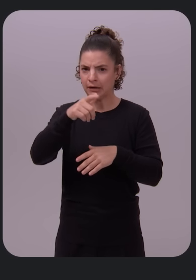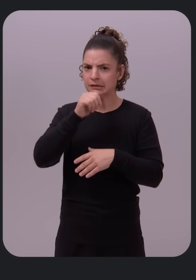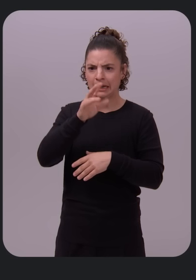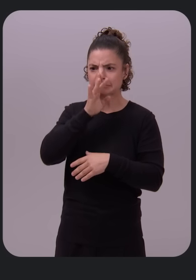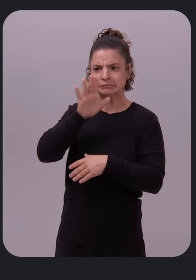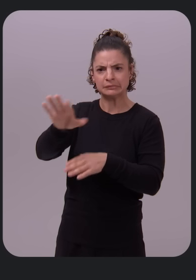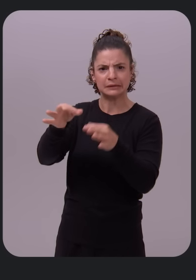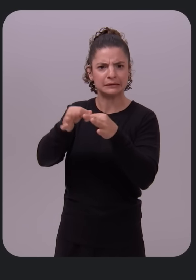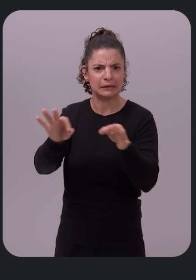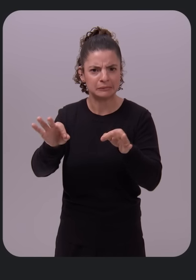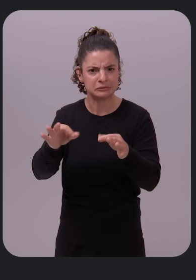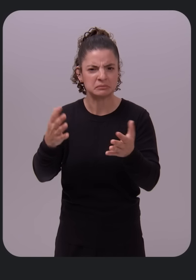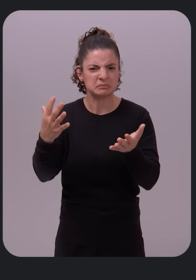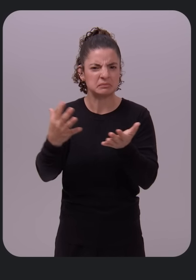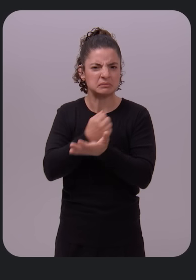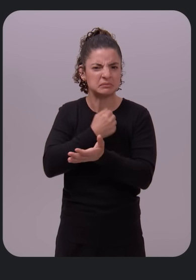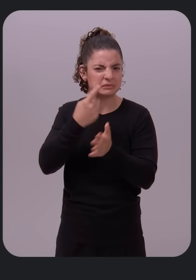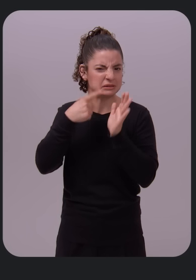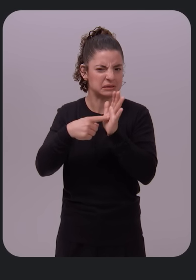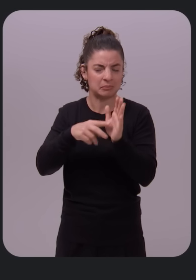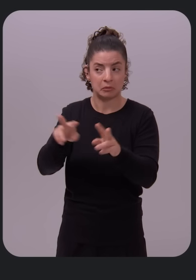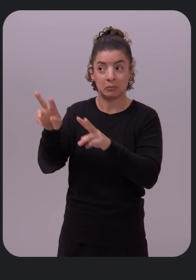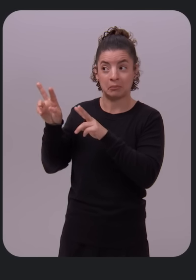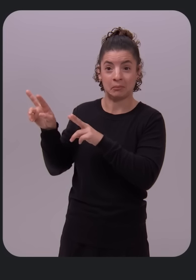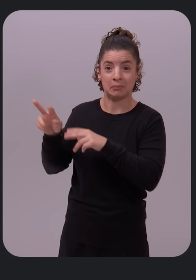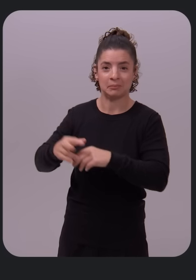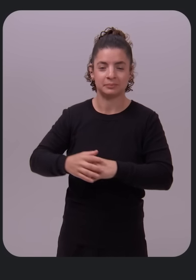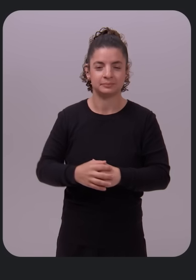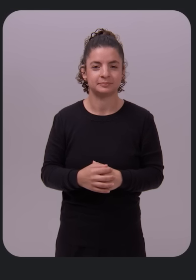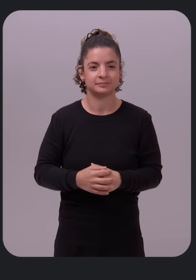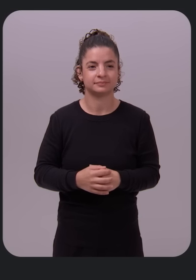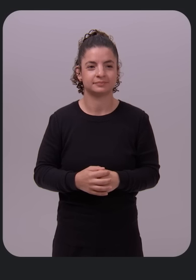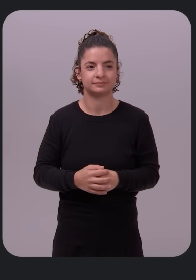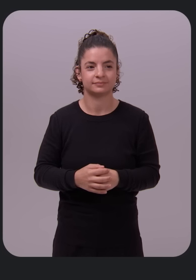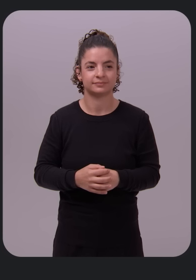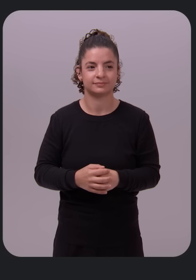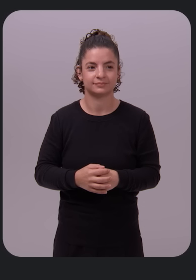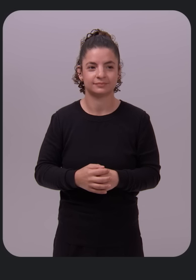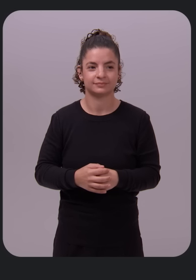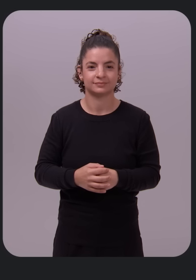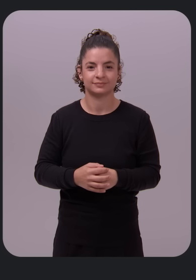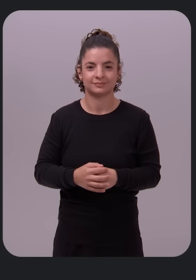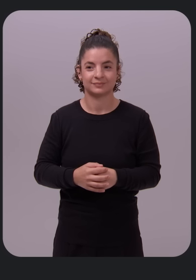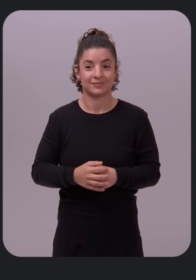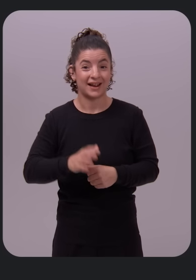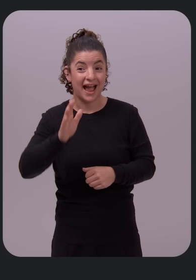and you don't speak the language. Let's take a look. [VIDEO PLAYBACK] Hi, Camila.